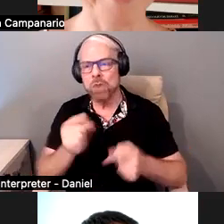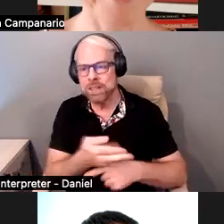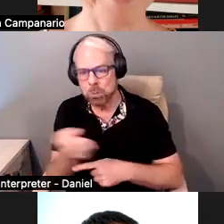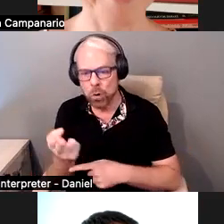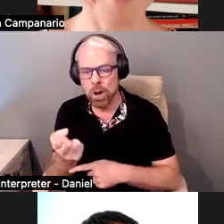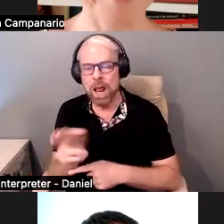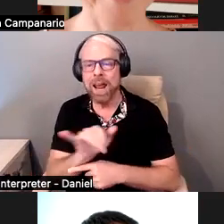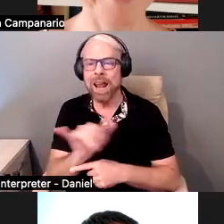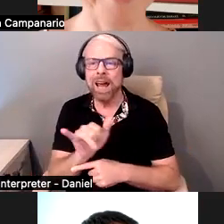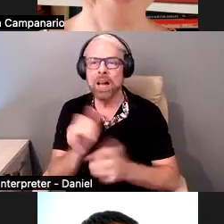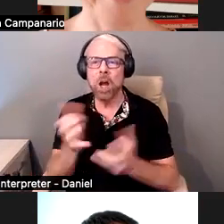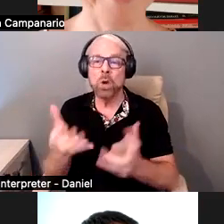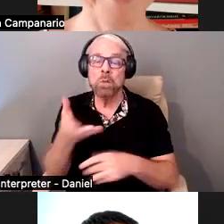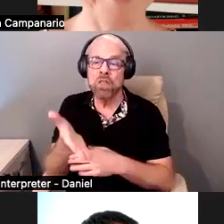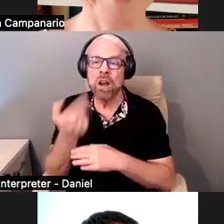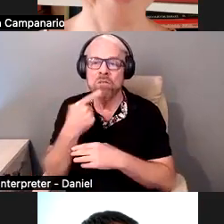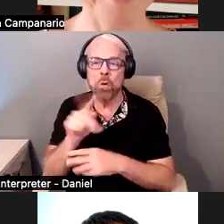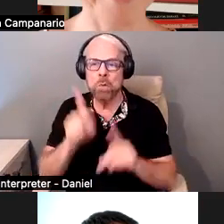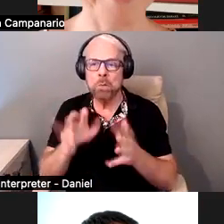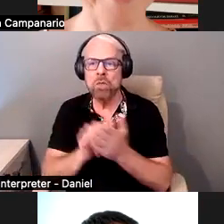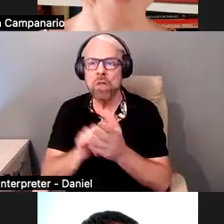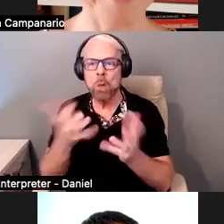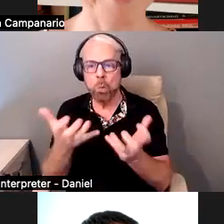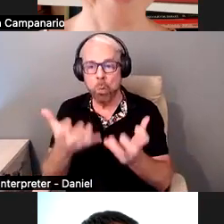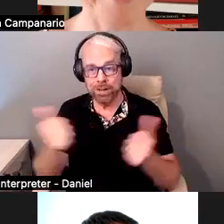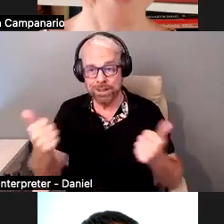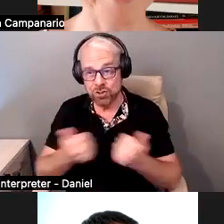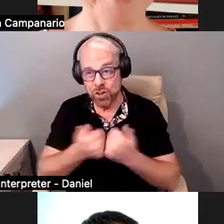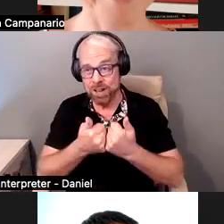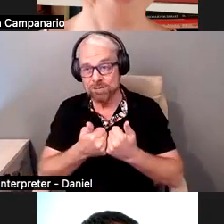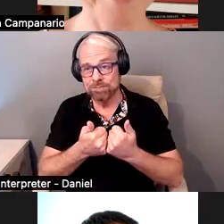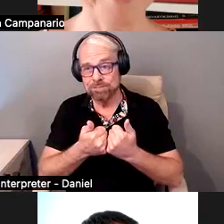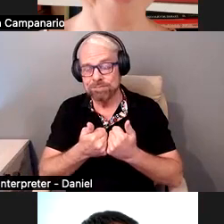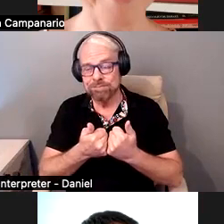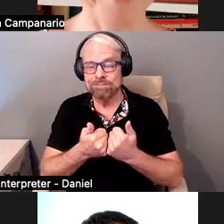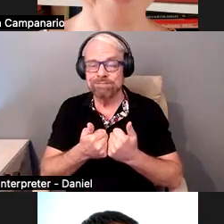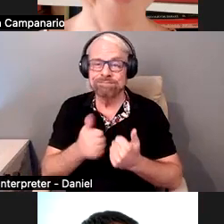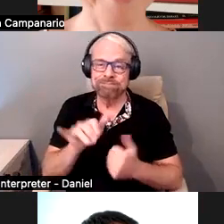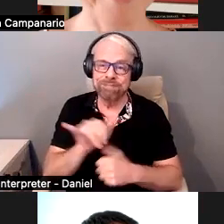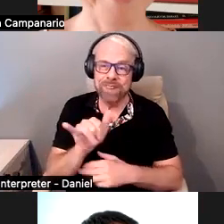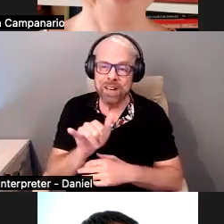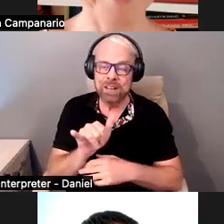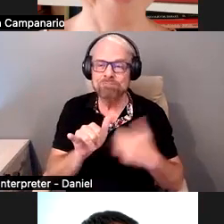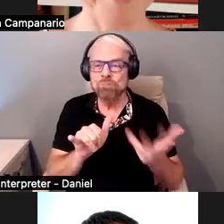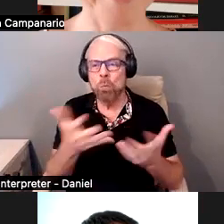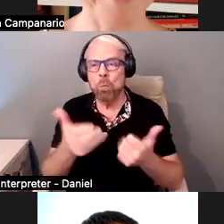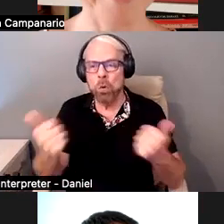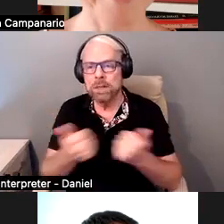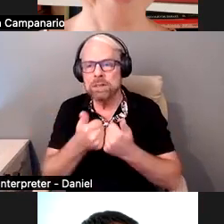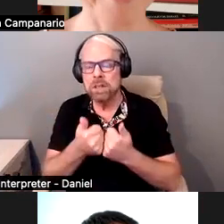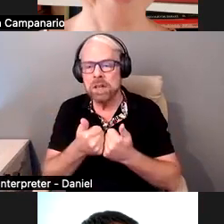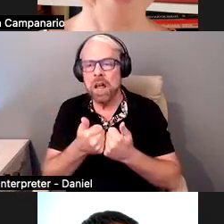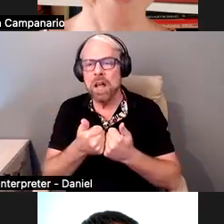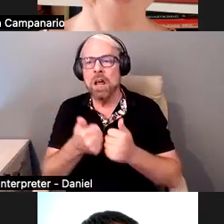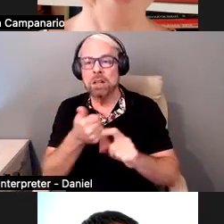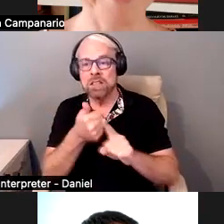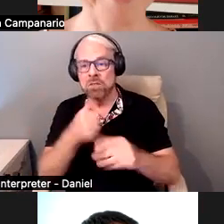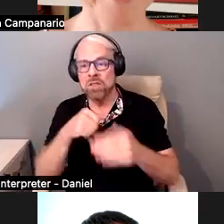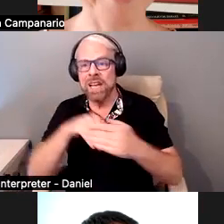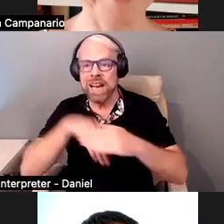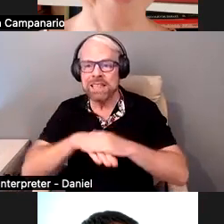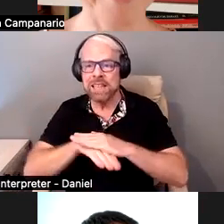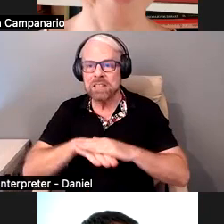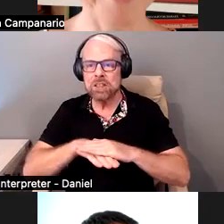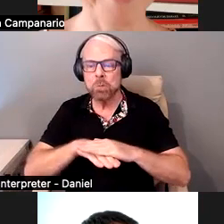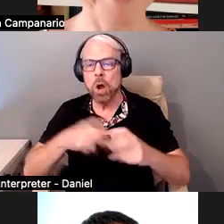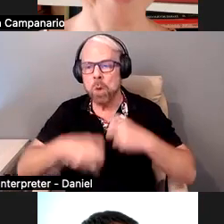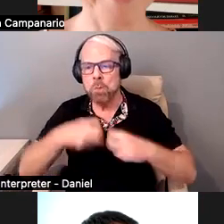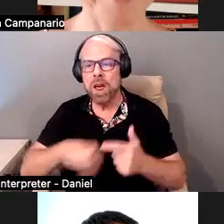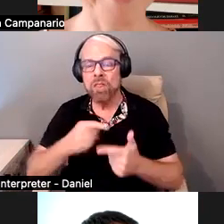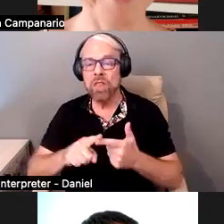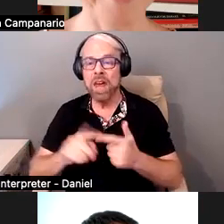to be there for people that wanted to challenge themselves and give my time as mentor and coach